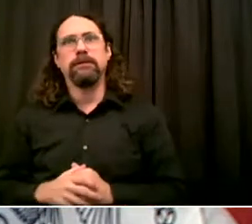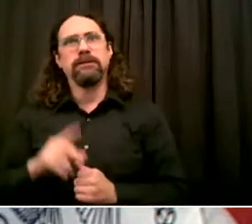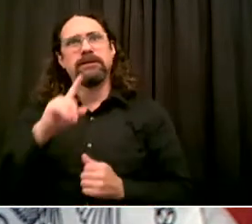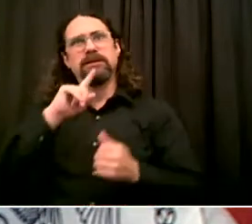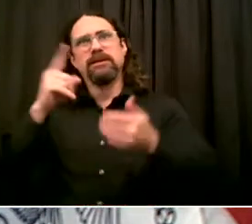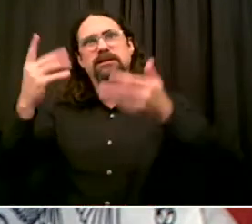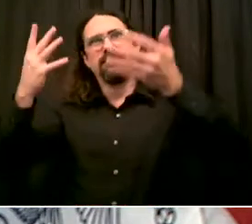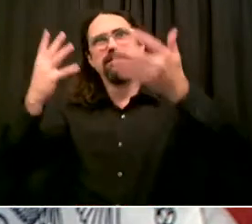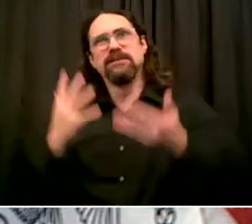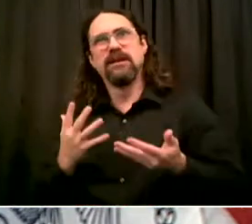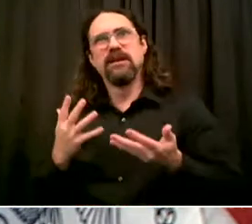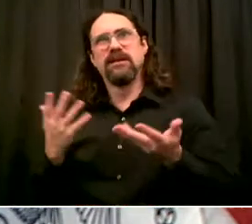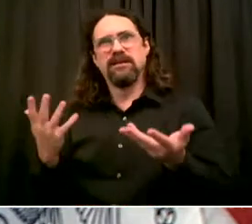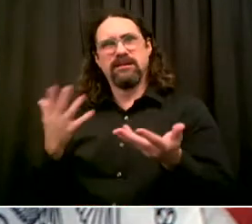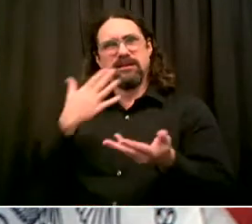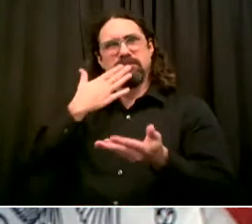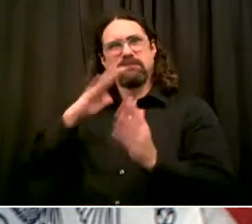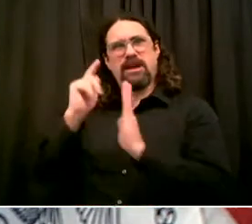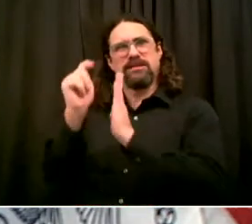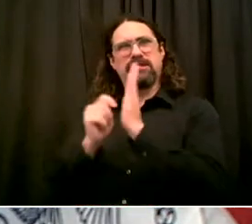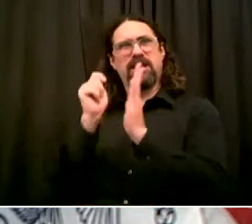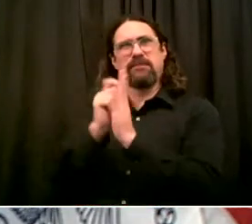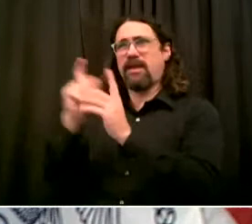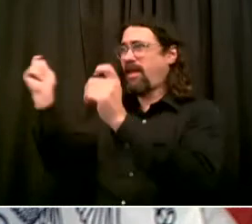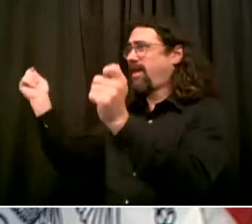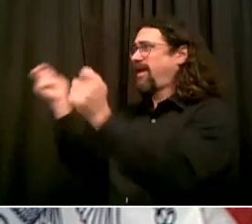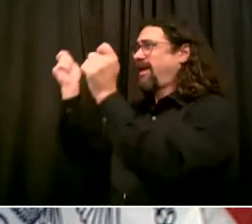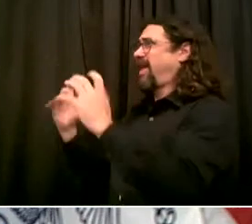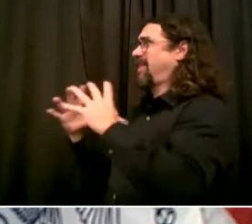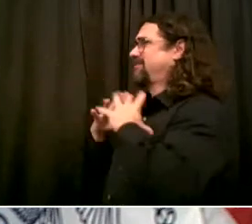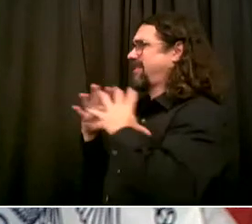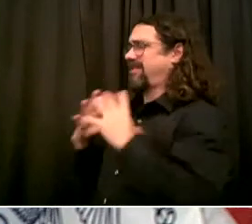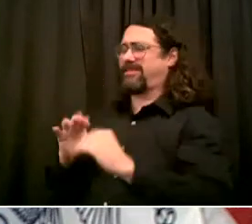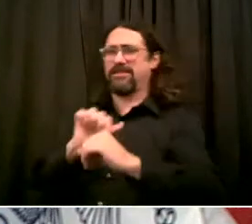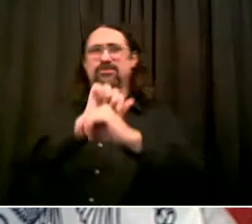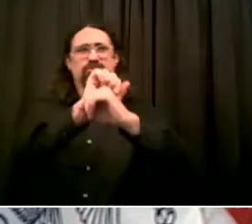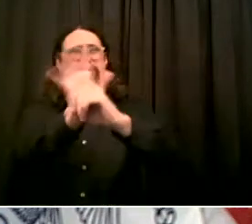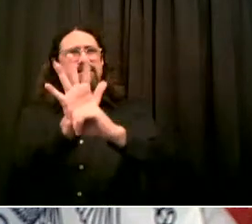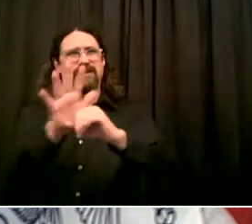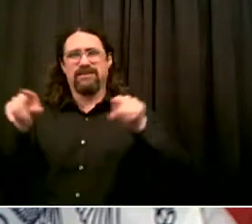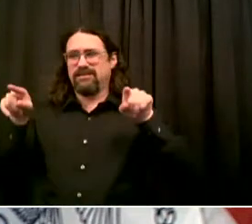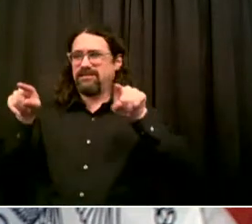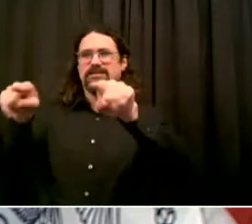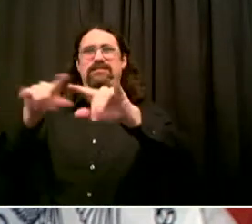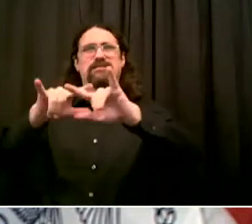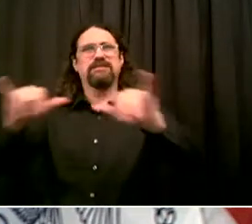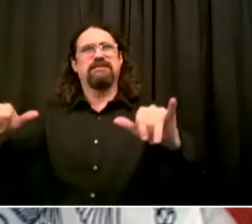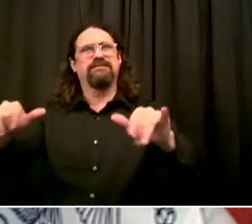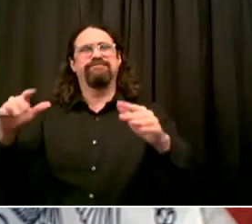POINT WHERE THE DISEASE IS KICKING UP. AND WE CAN'T TAKE THAT